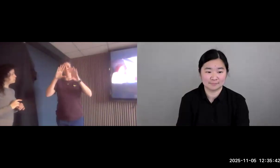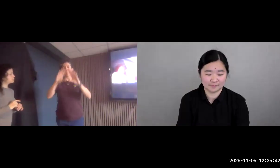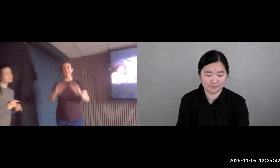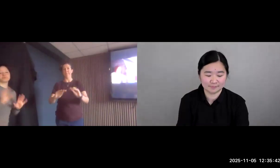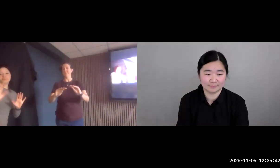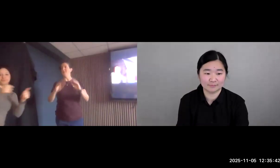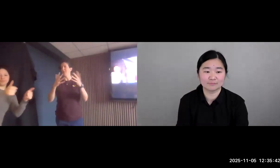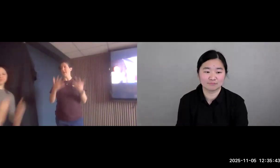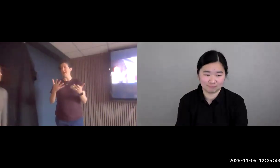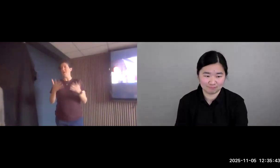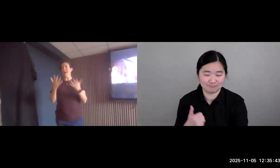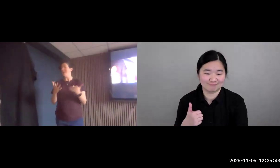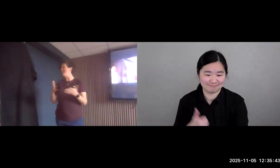So I think we've run out of time.